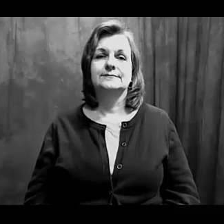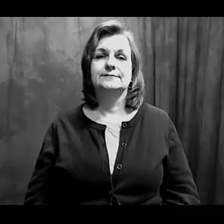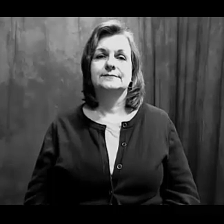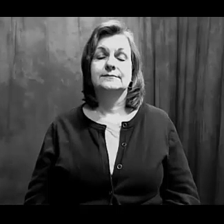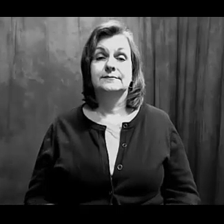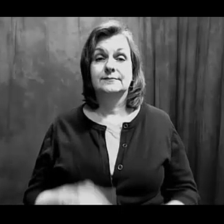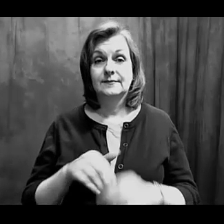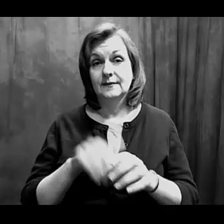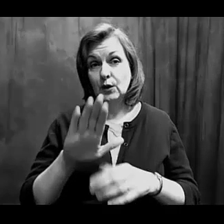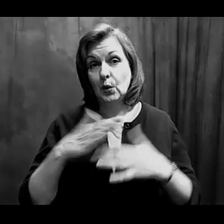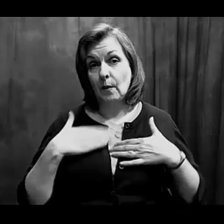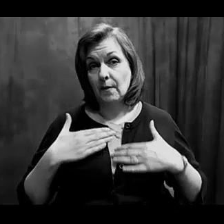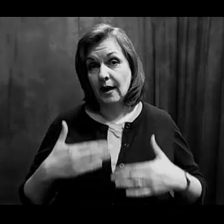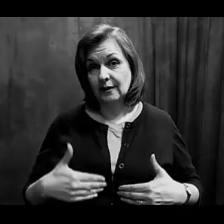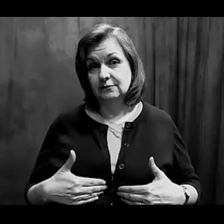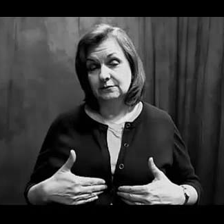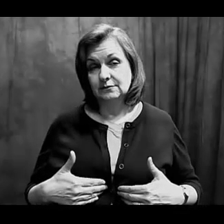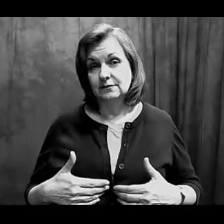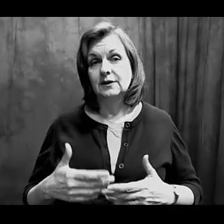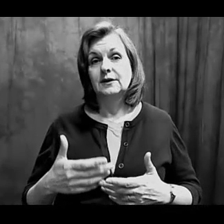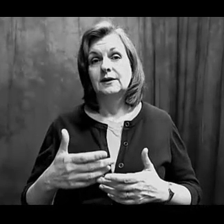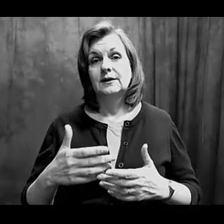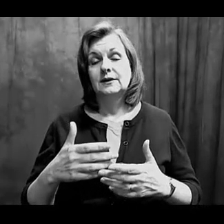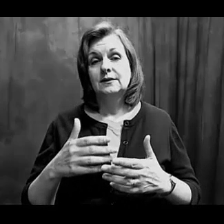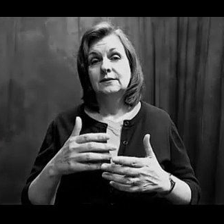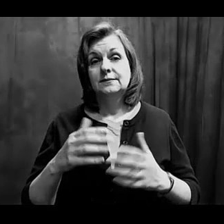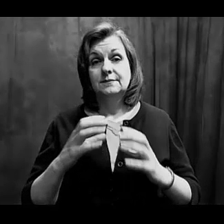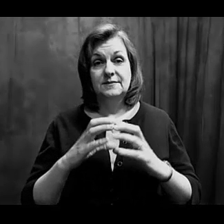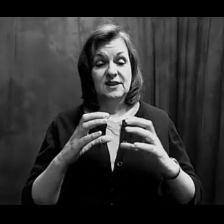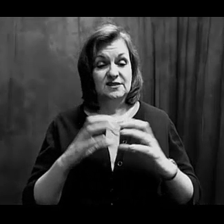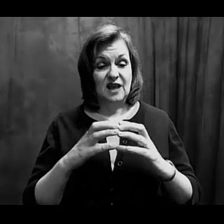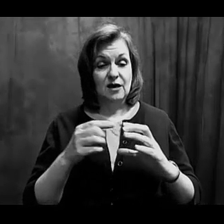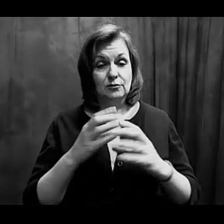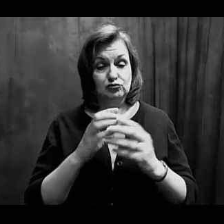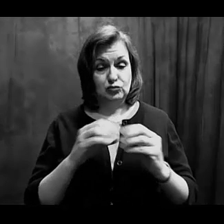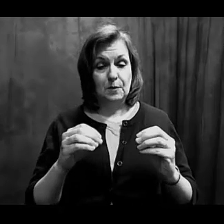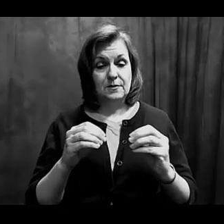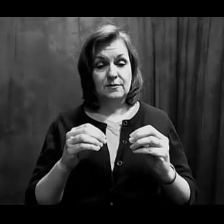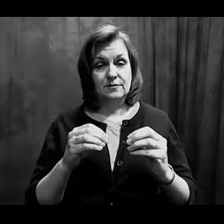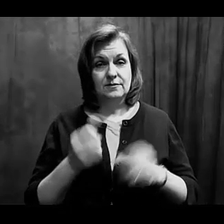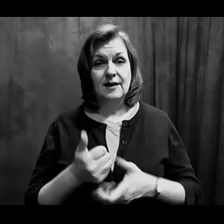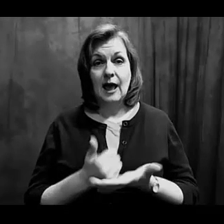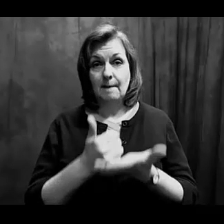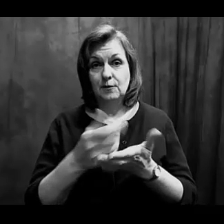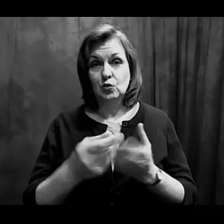for you we look at it as a potential for growth